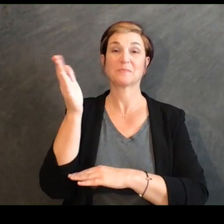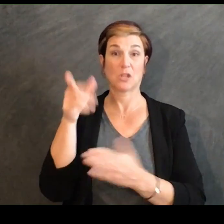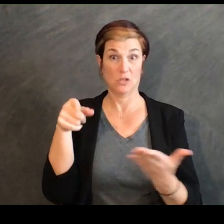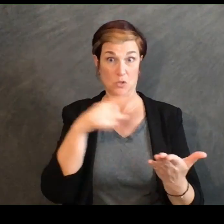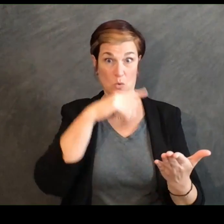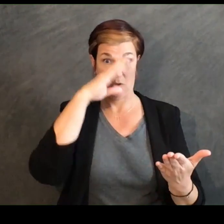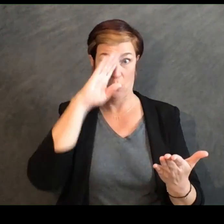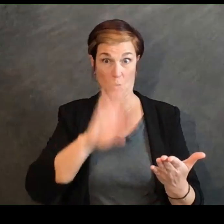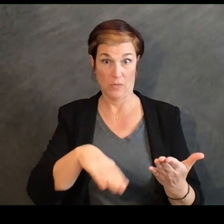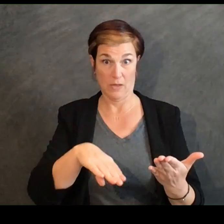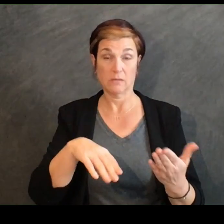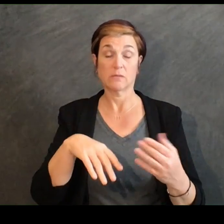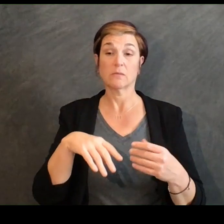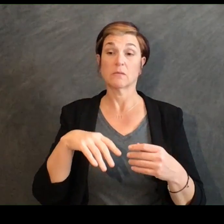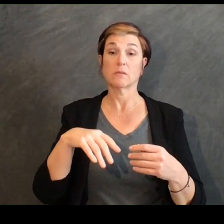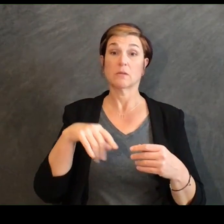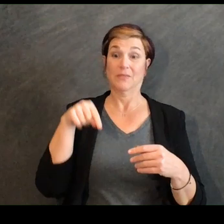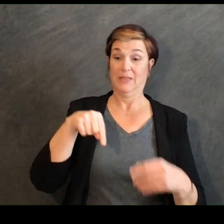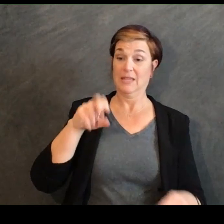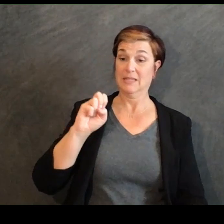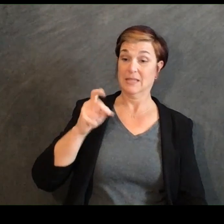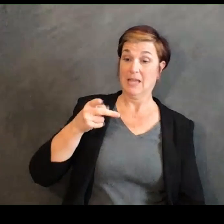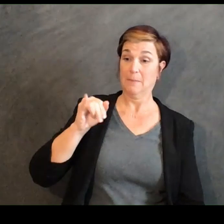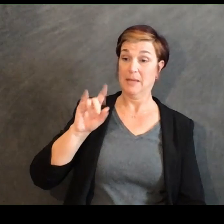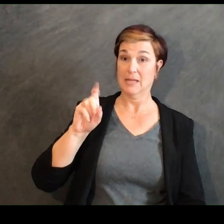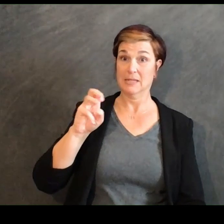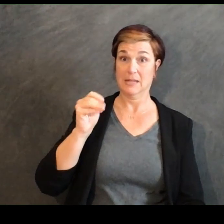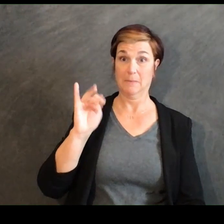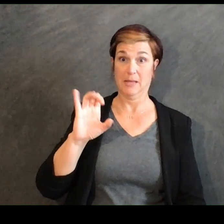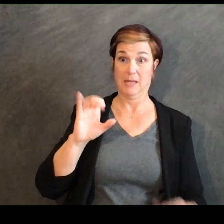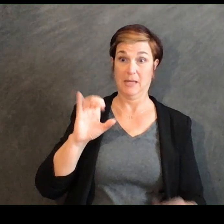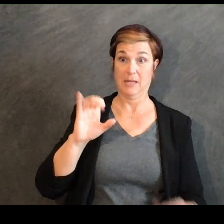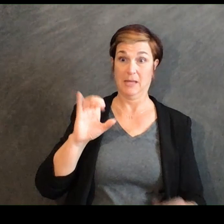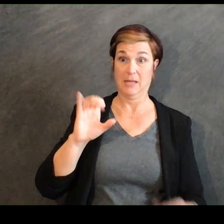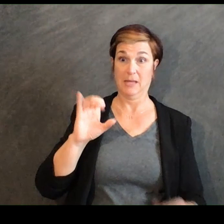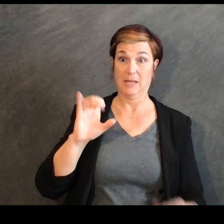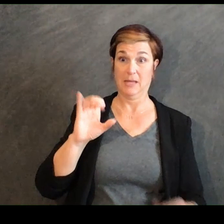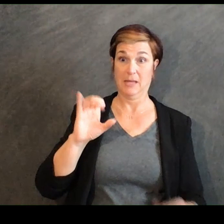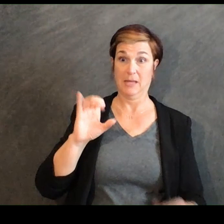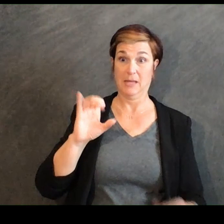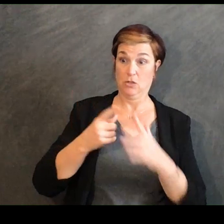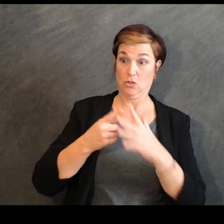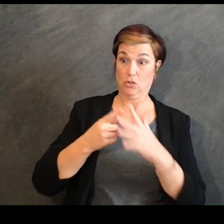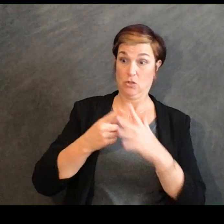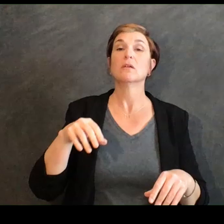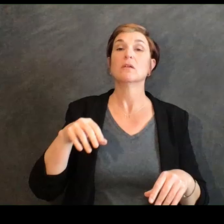this epidemic HHS through CDC proactively developed an assay built on